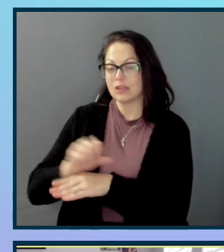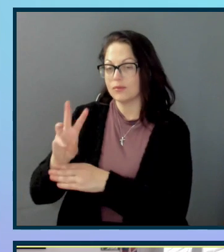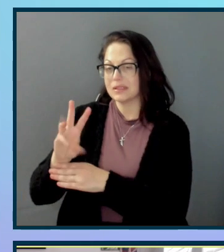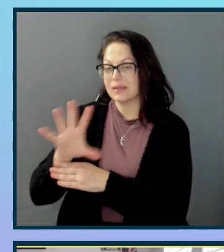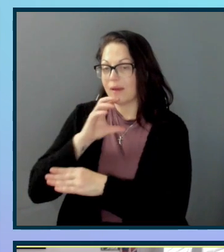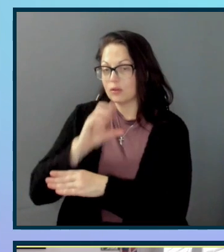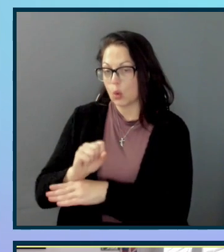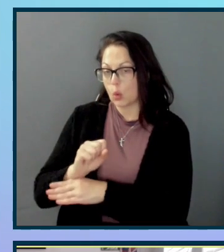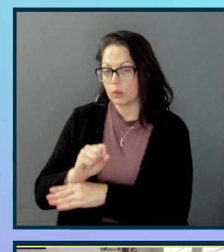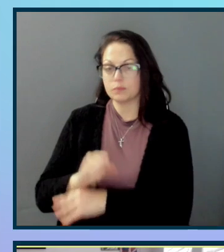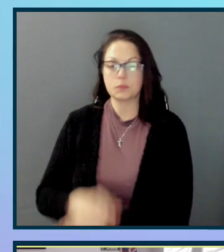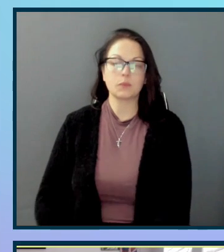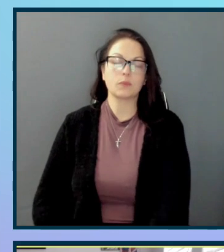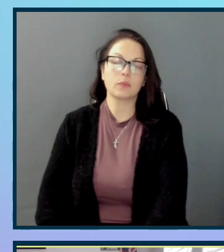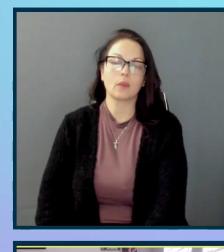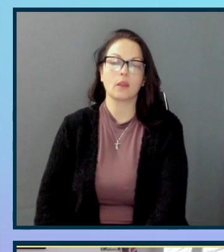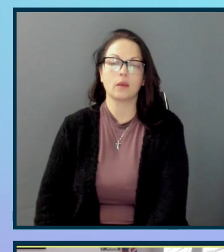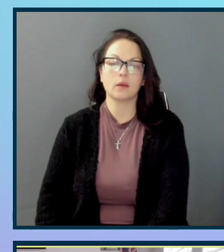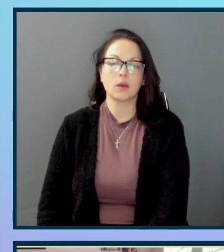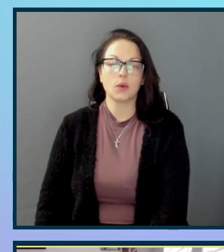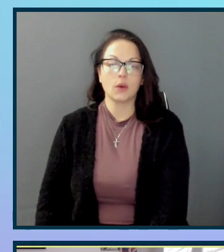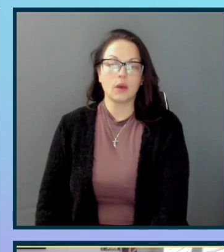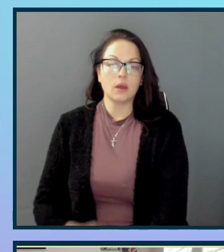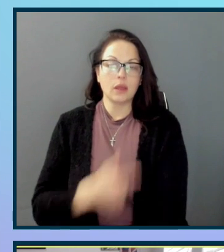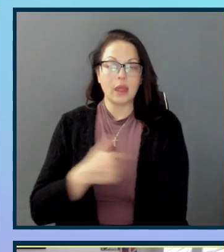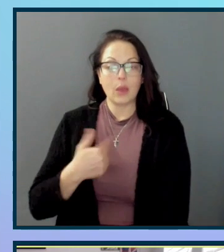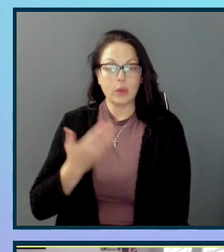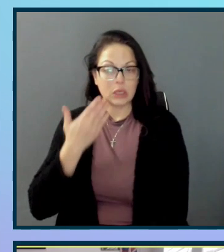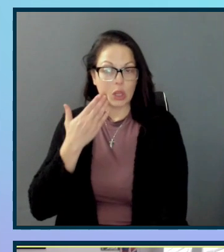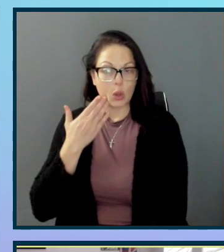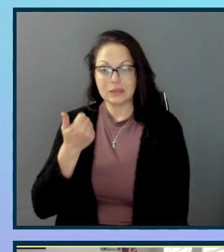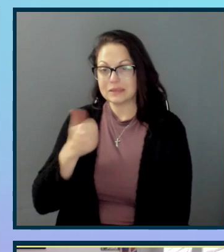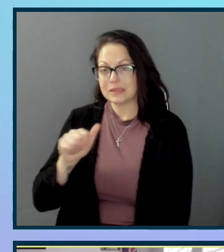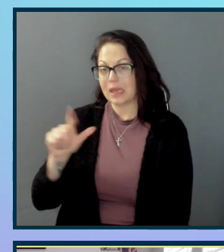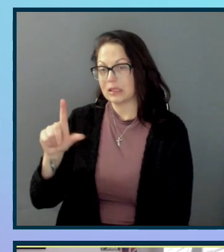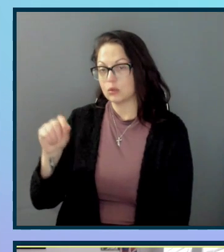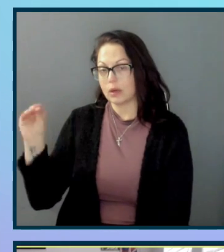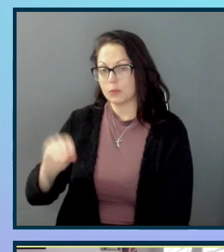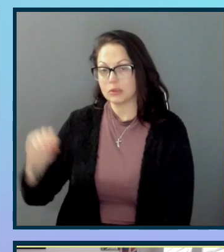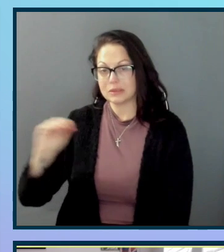Also, we know that somewhere between 10 and 20% of the world shows signs of dyslexia.